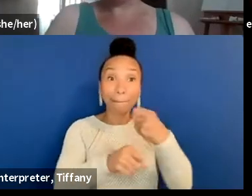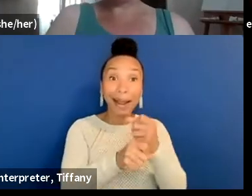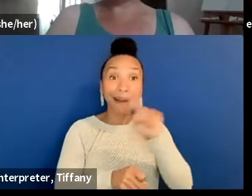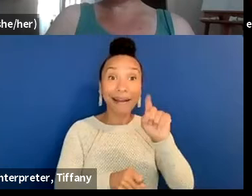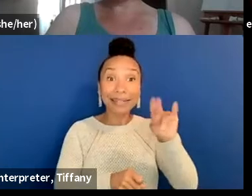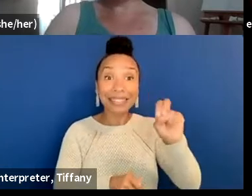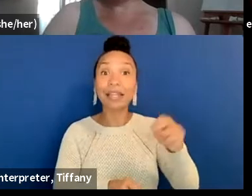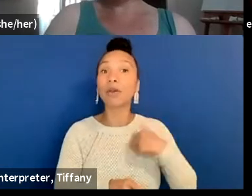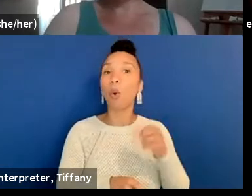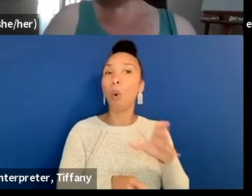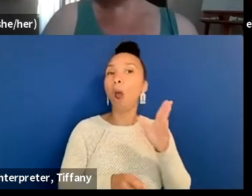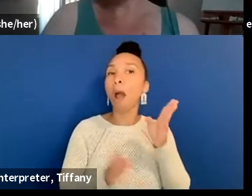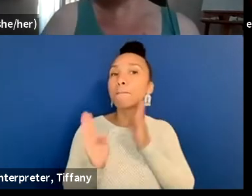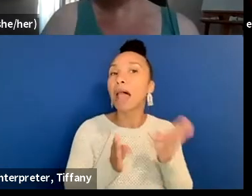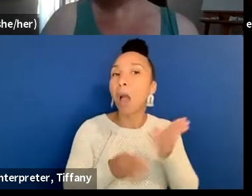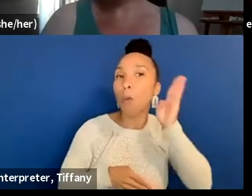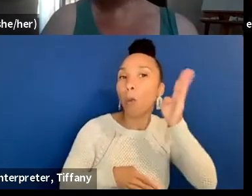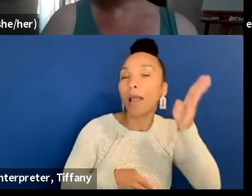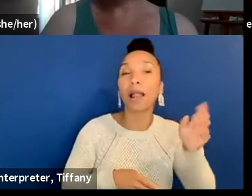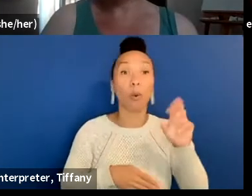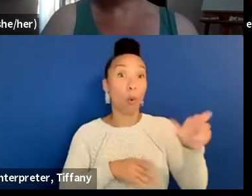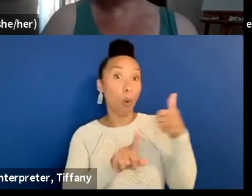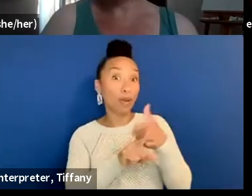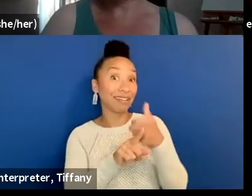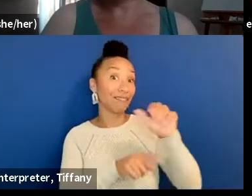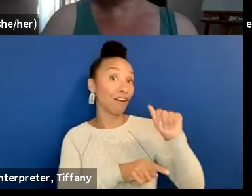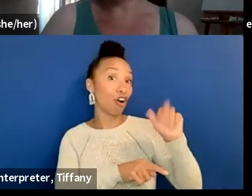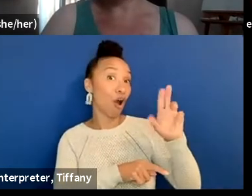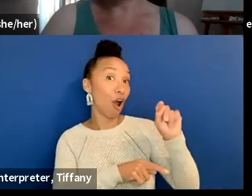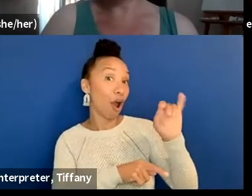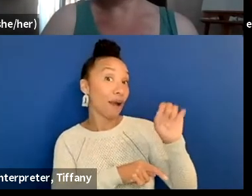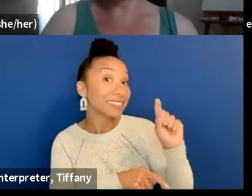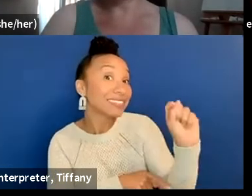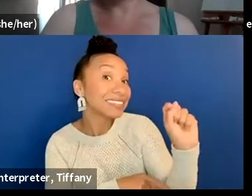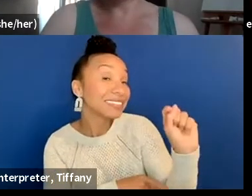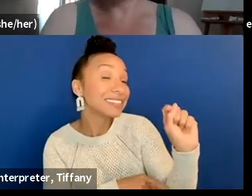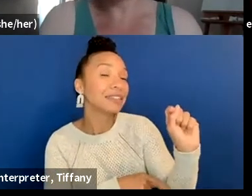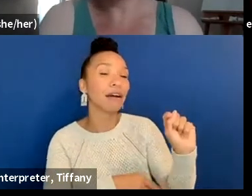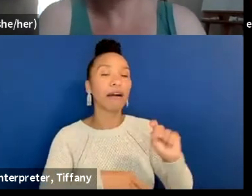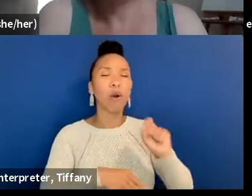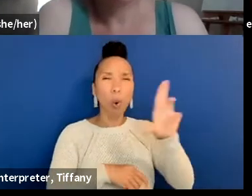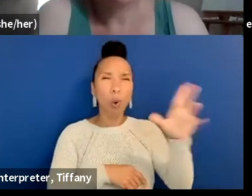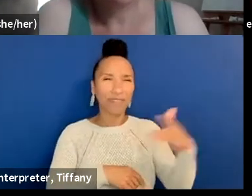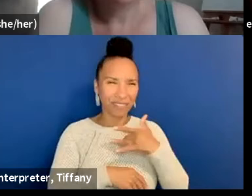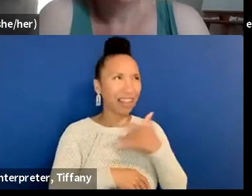Kirya Traber (she/her): What what's coming up for you what questions do you have what curiosities what reflections offers do you have for our panelists.